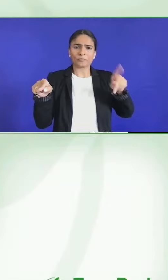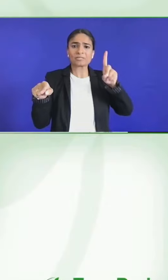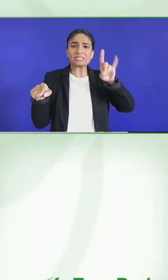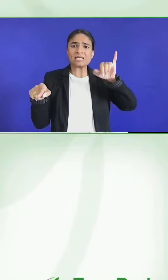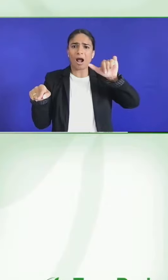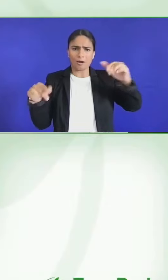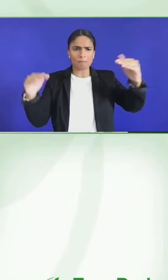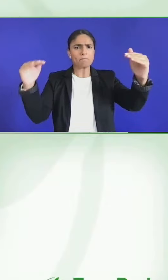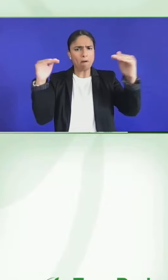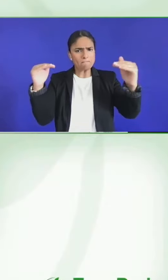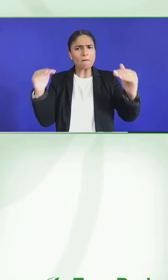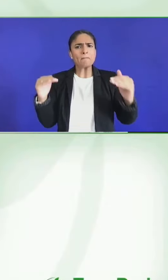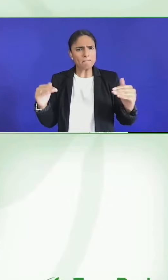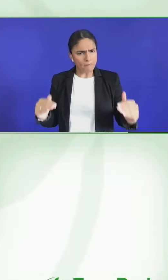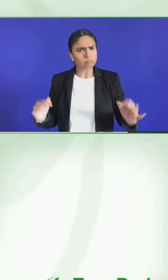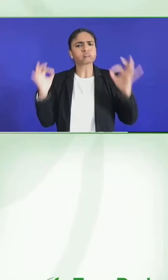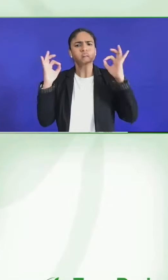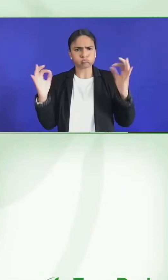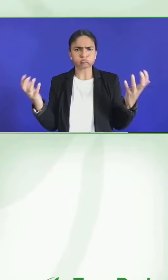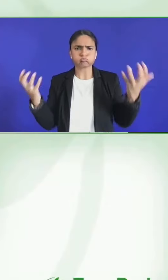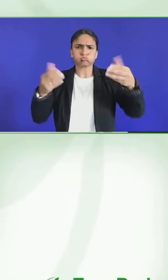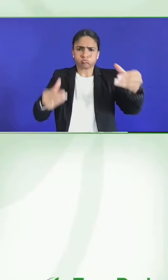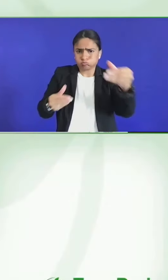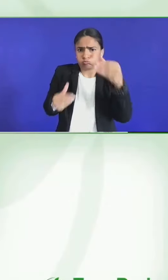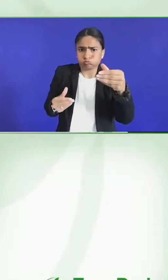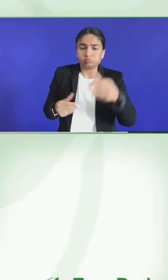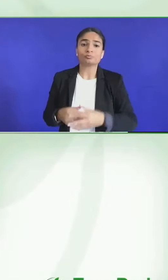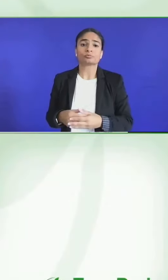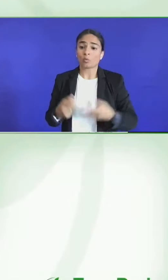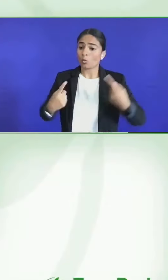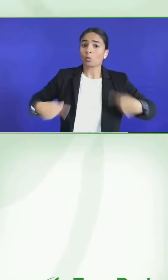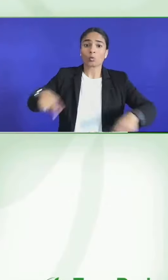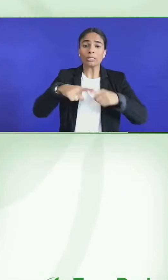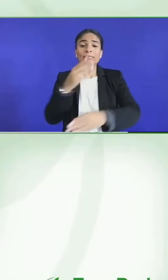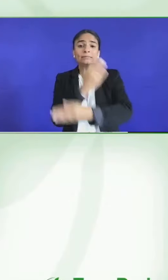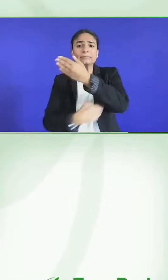I'm aware of my time, I am finishing just in a second. Maybe a little bit more than 10 but, yes.